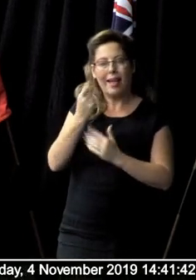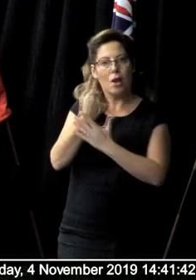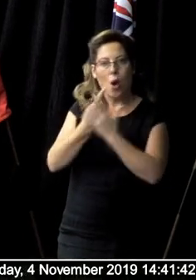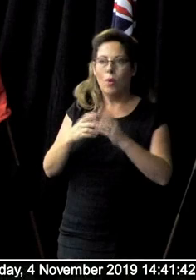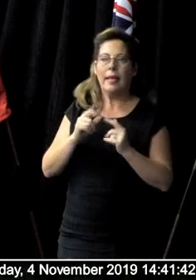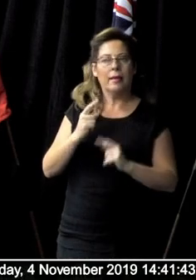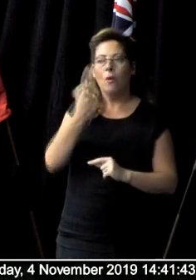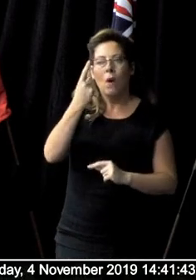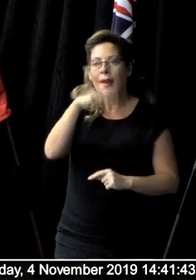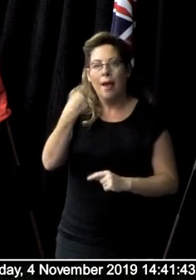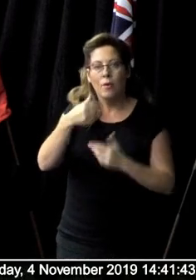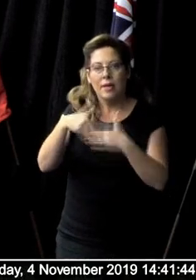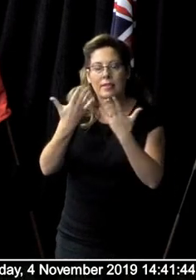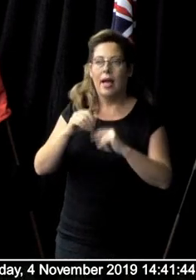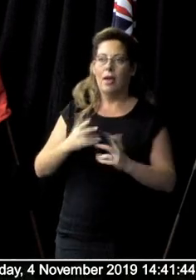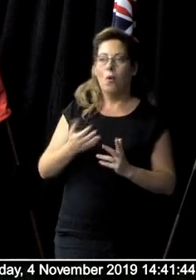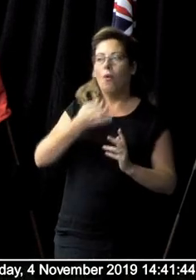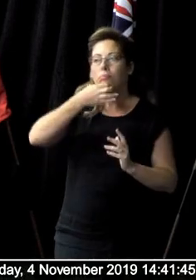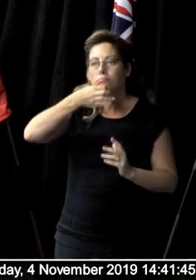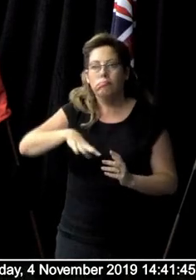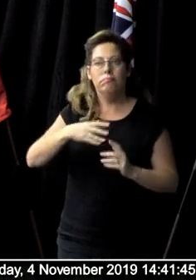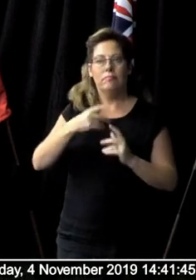an hour a day, but this presented as a transition plan?